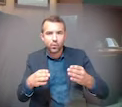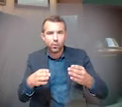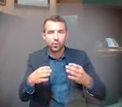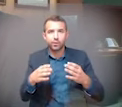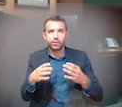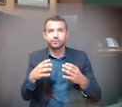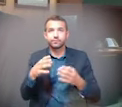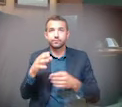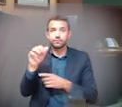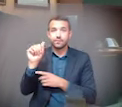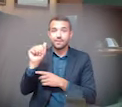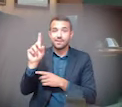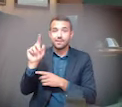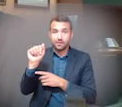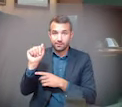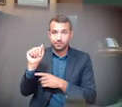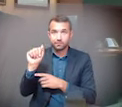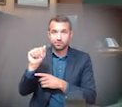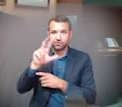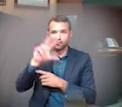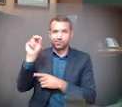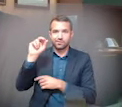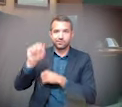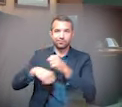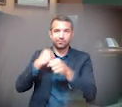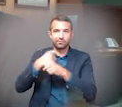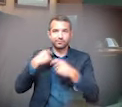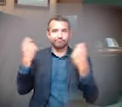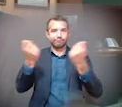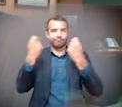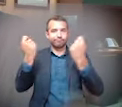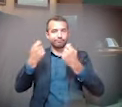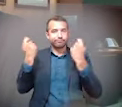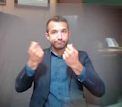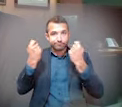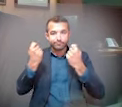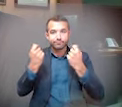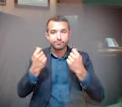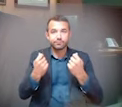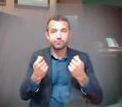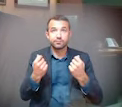at the ADA 30th anniversary and at this point in time when